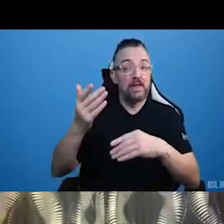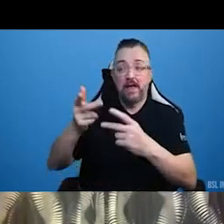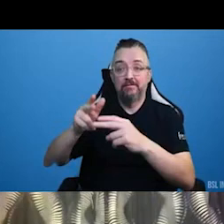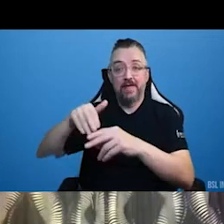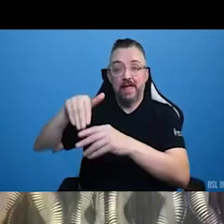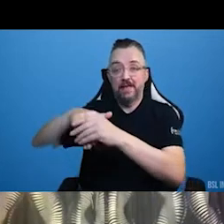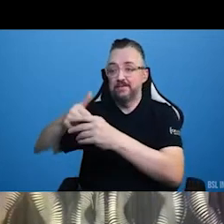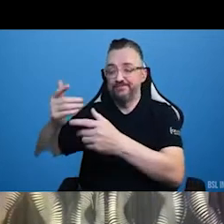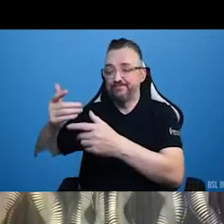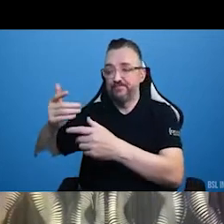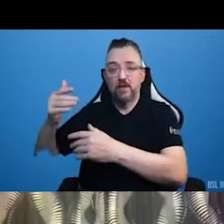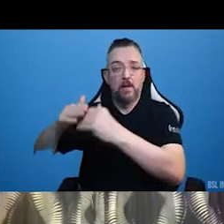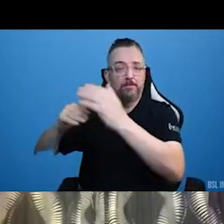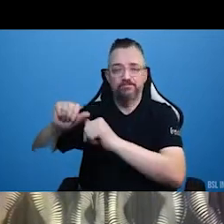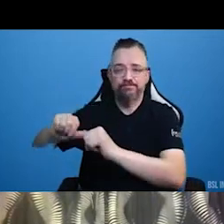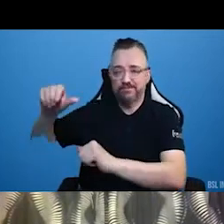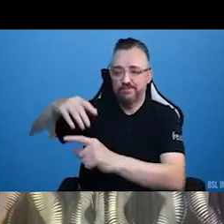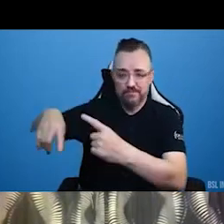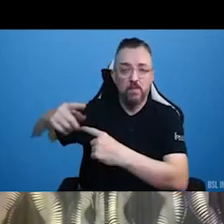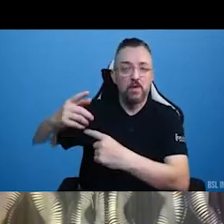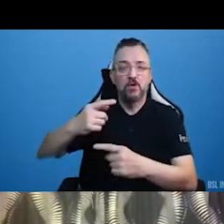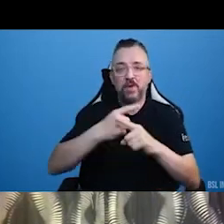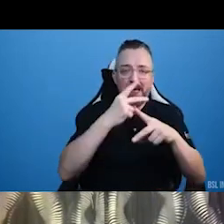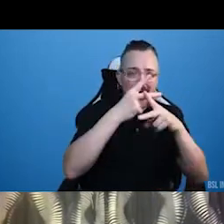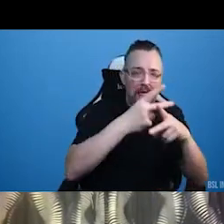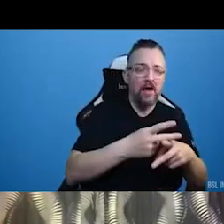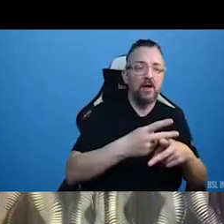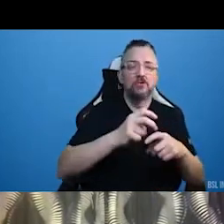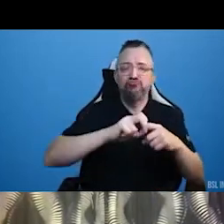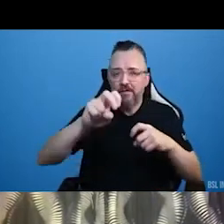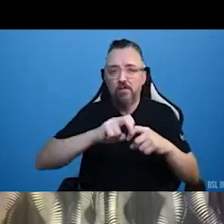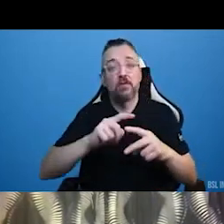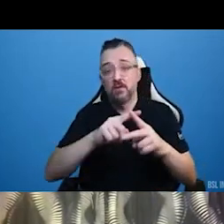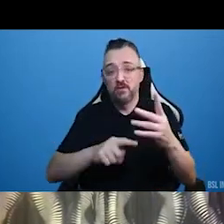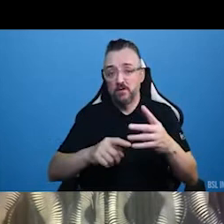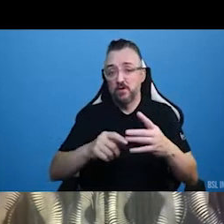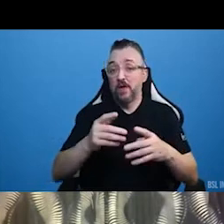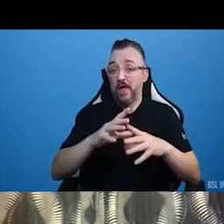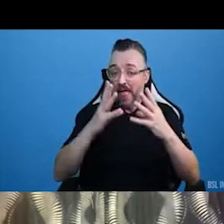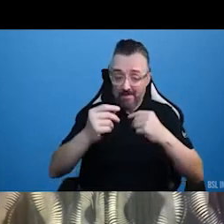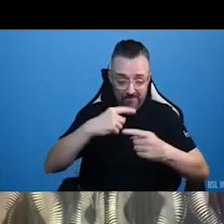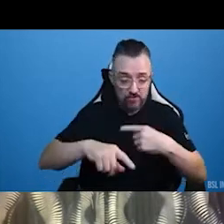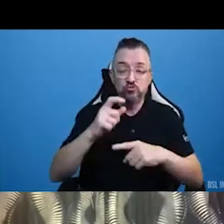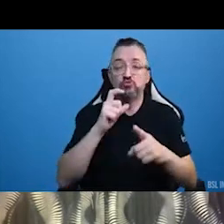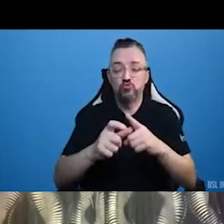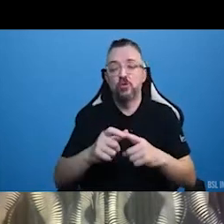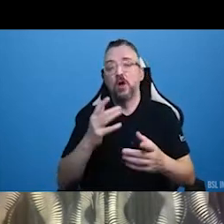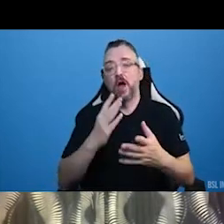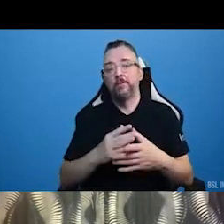or transportation as well. But climate literacy is about understanding that everything we do has the potential to be a positive response.